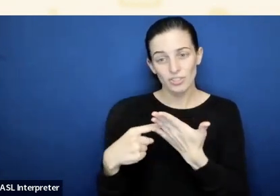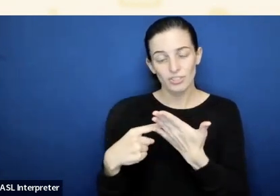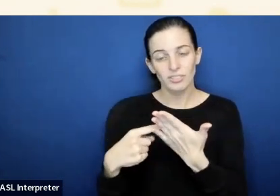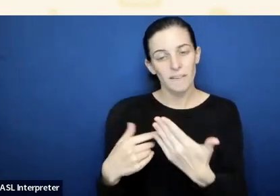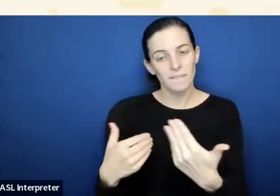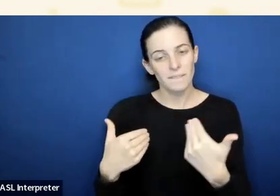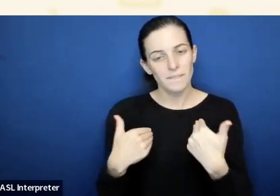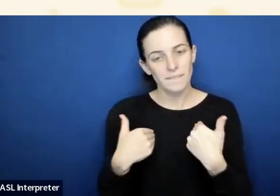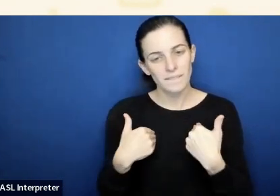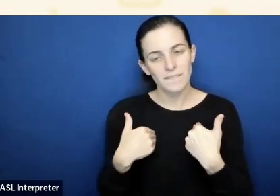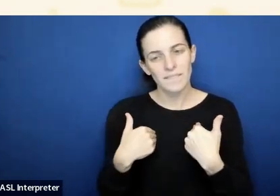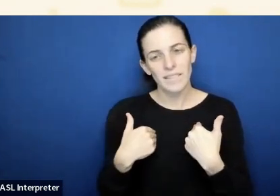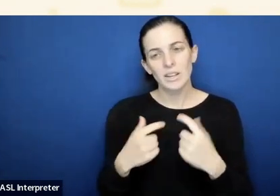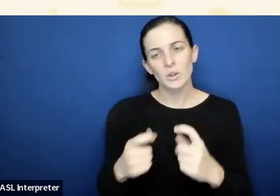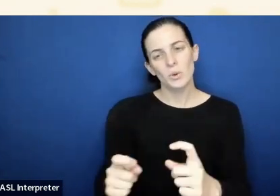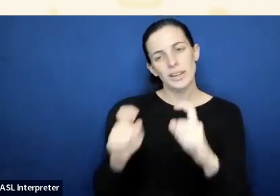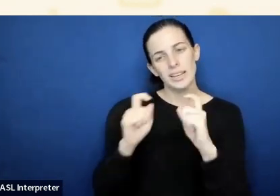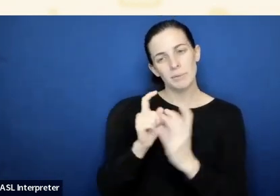Allow me a moment to introduce myself.